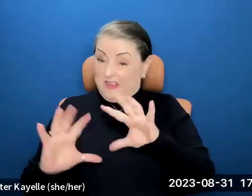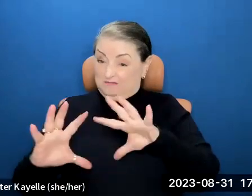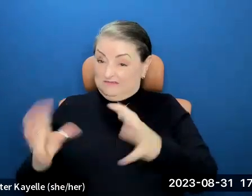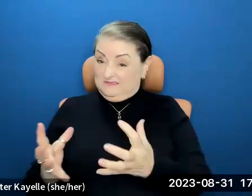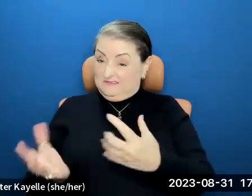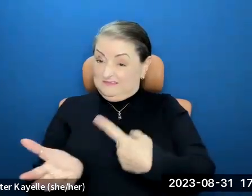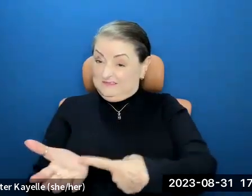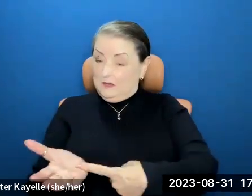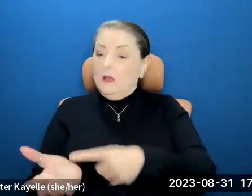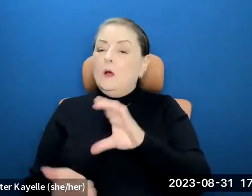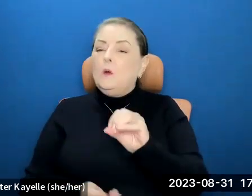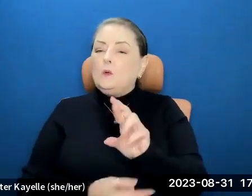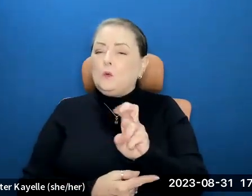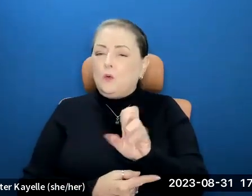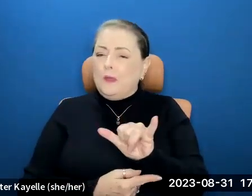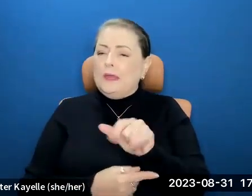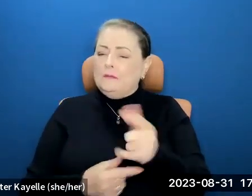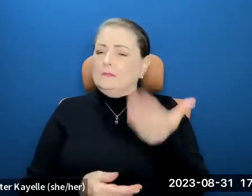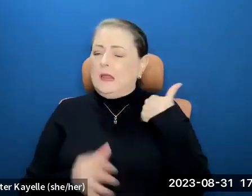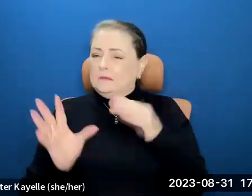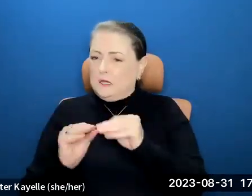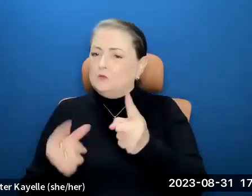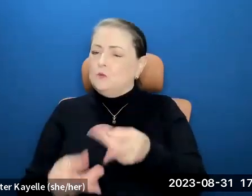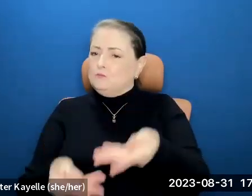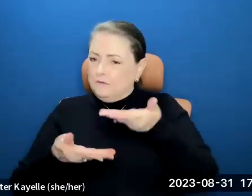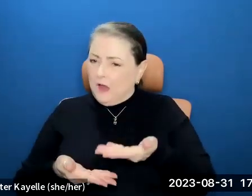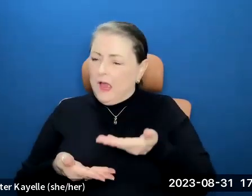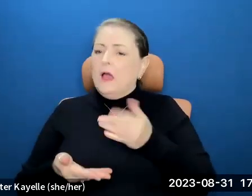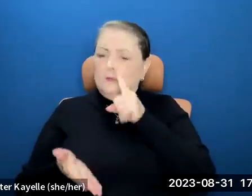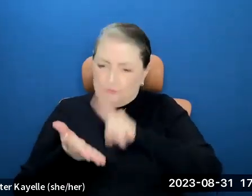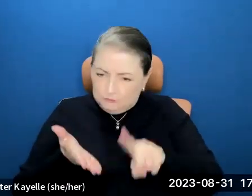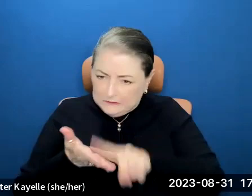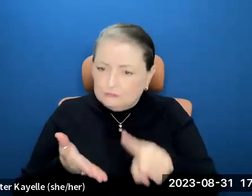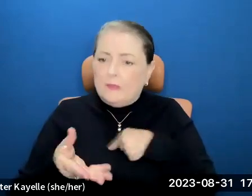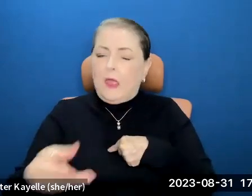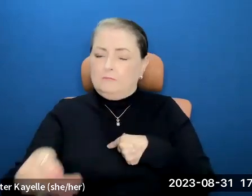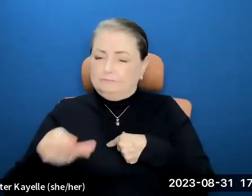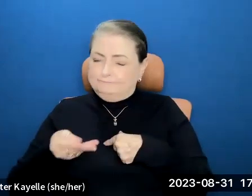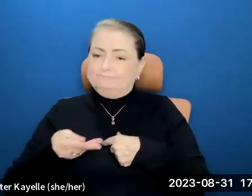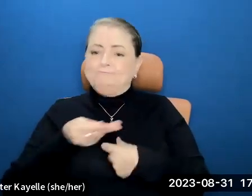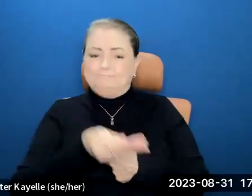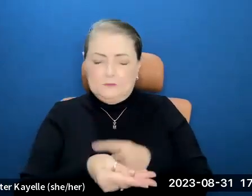last session Corey you provided some research that kind of pointed to um where the recommendation